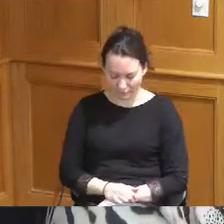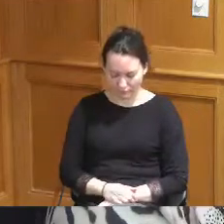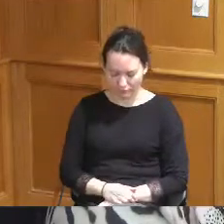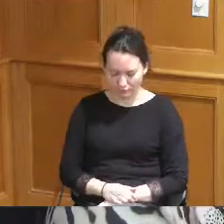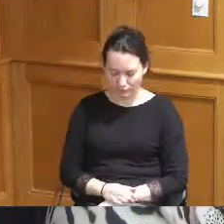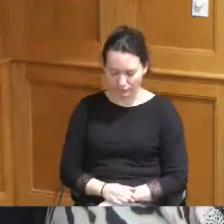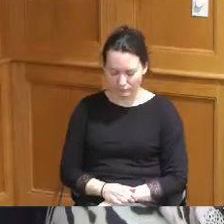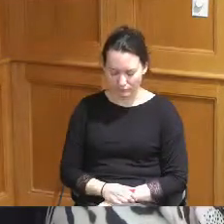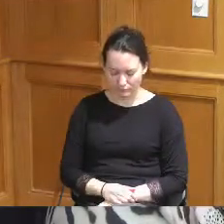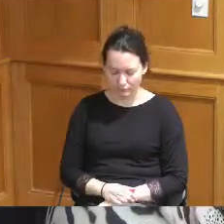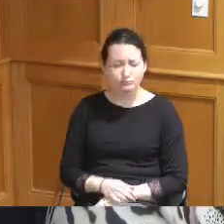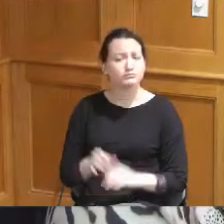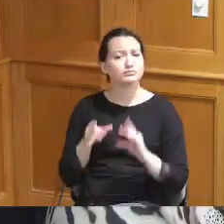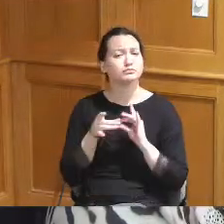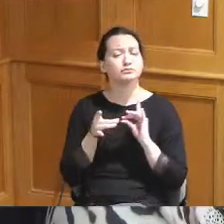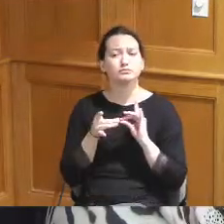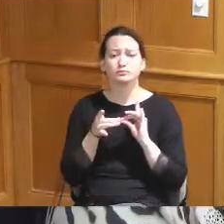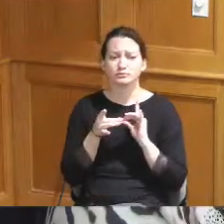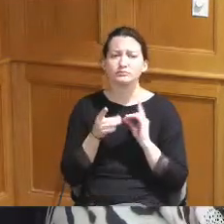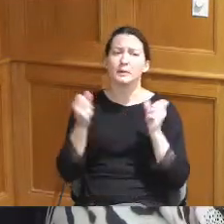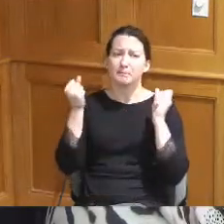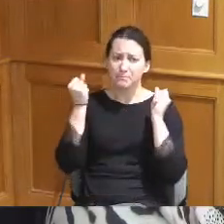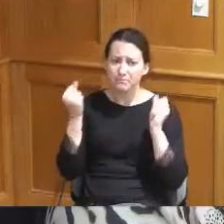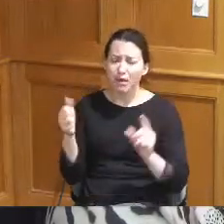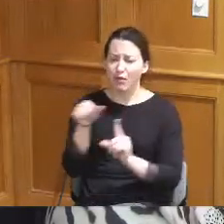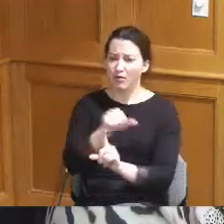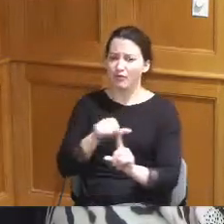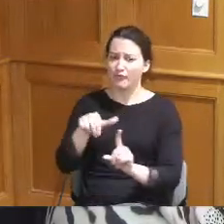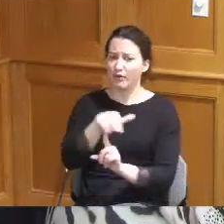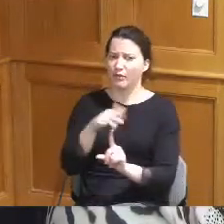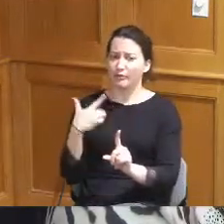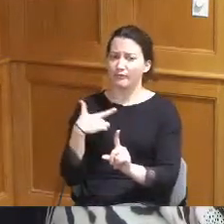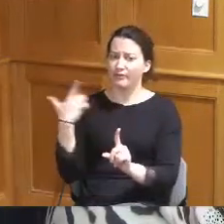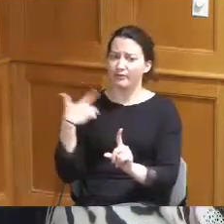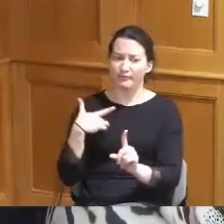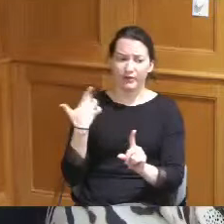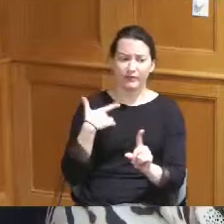I would also like to say there are a lot of environmental events that are going on in this